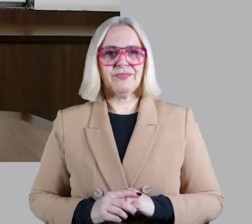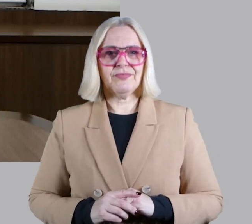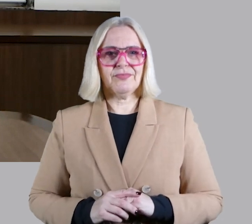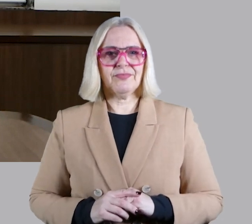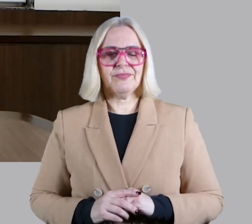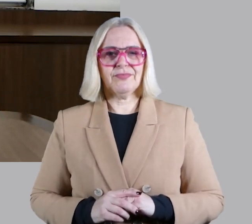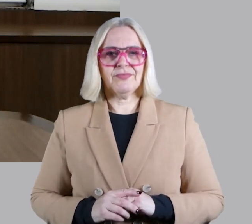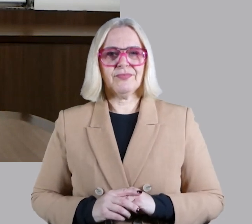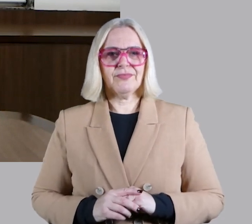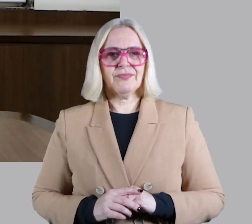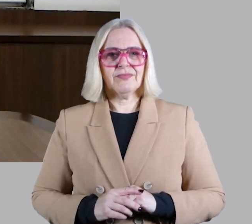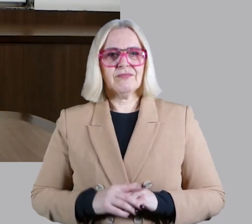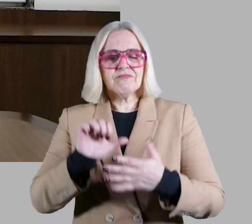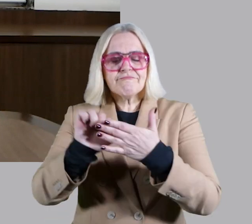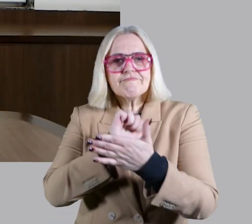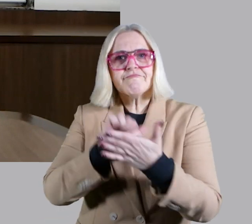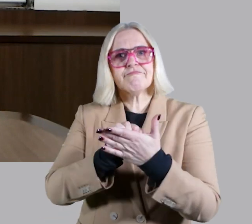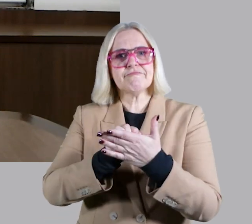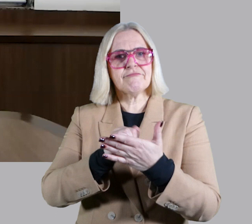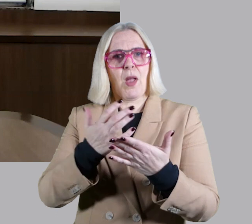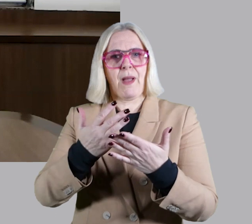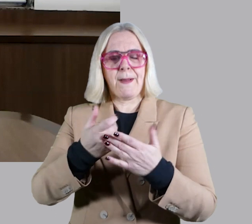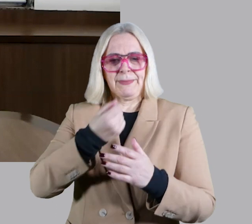Take proper medicine, do proper monitoring, you’ll be fine.